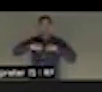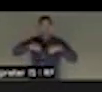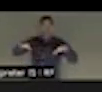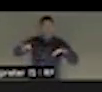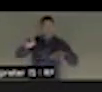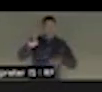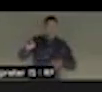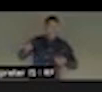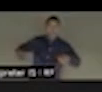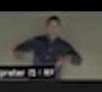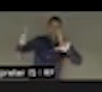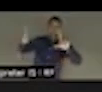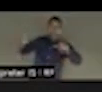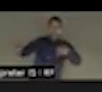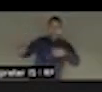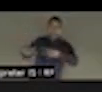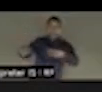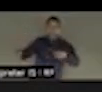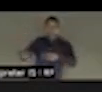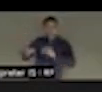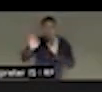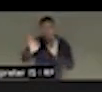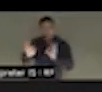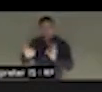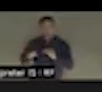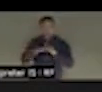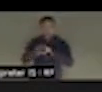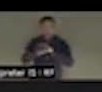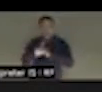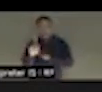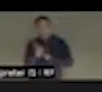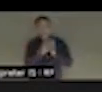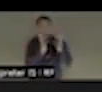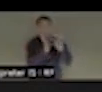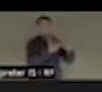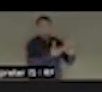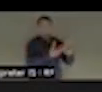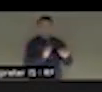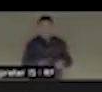so the same funding instrument that funded the project that Lisa was talking about.